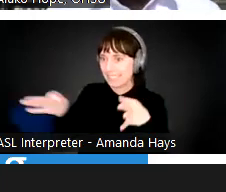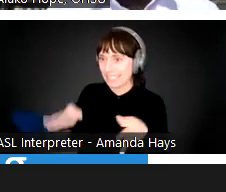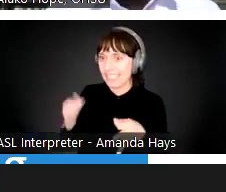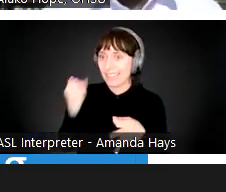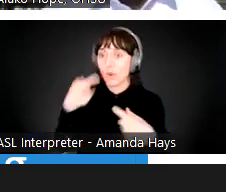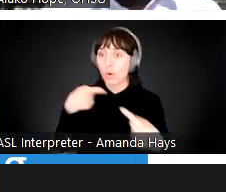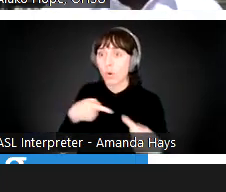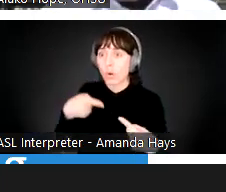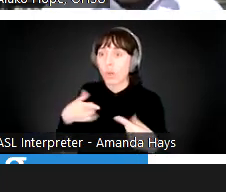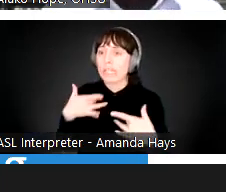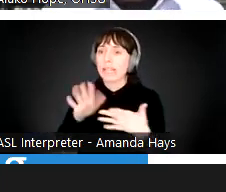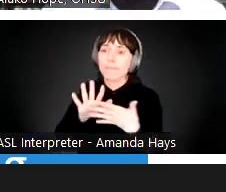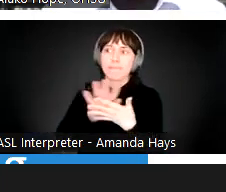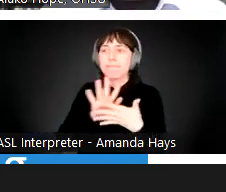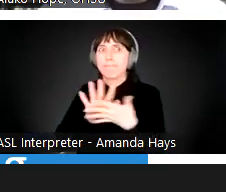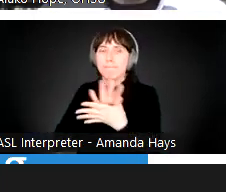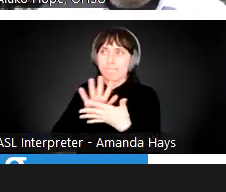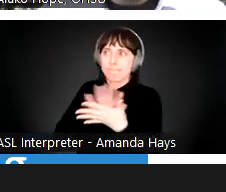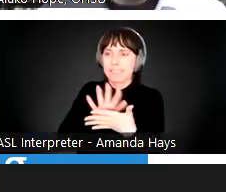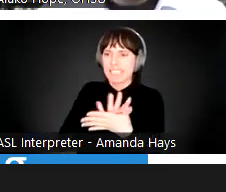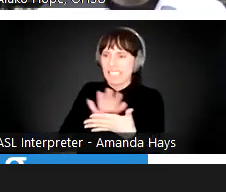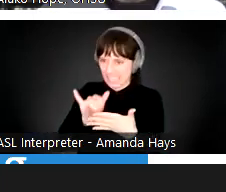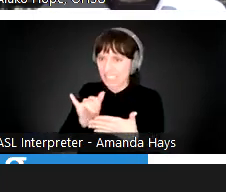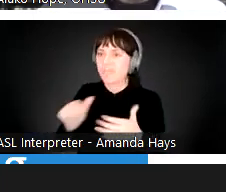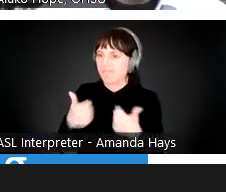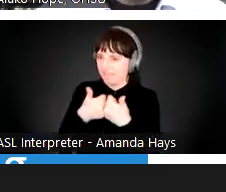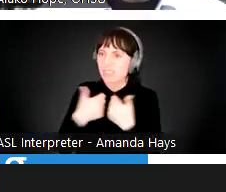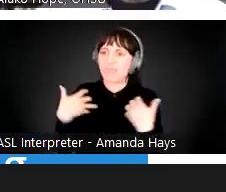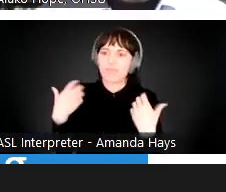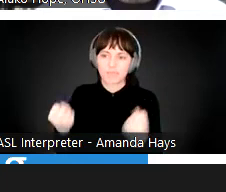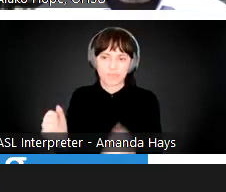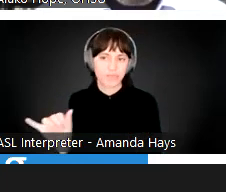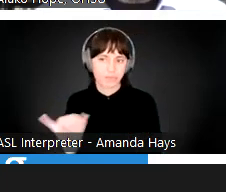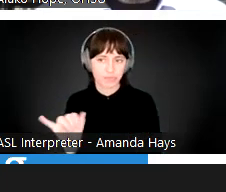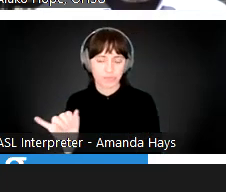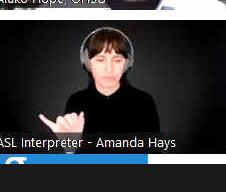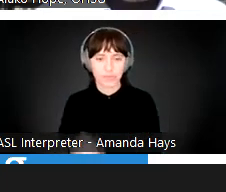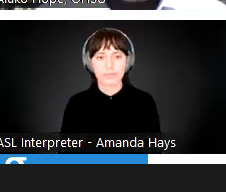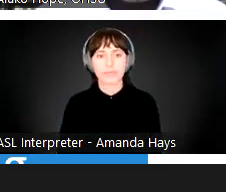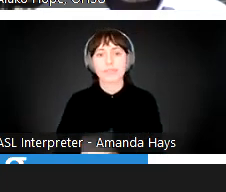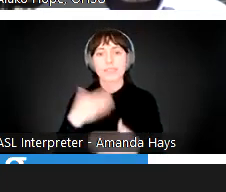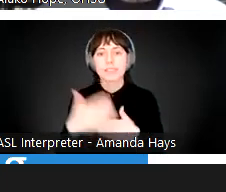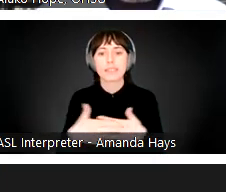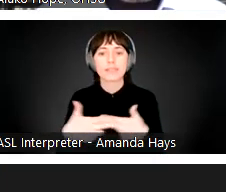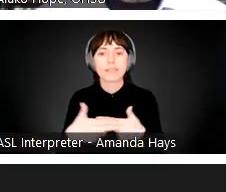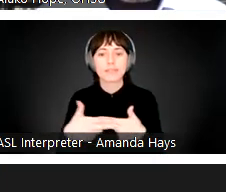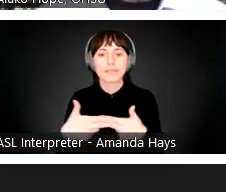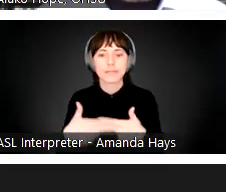think sometimes that can make it really difficult to get better as well. And so let's go to the next slide.